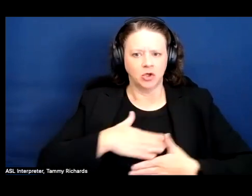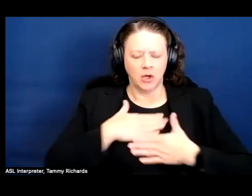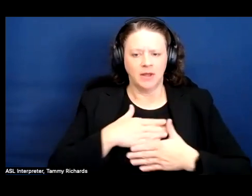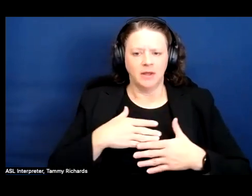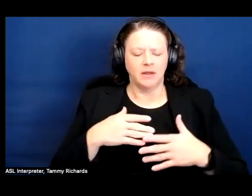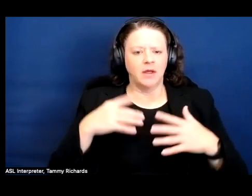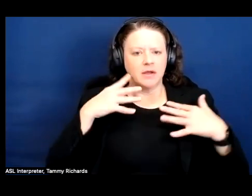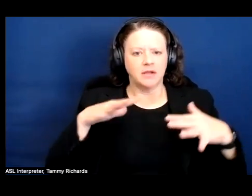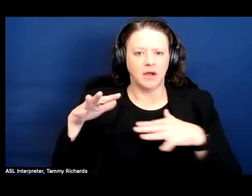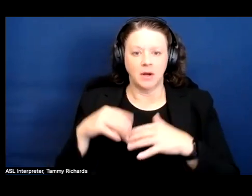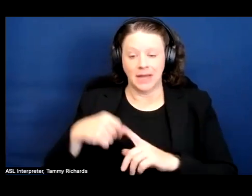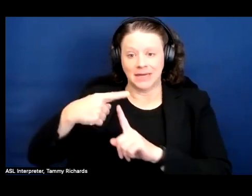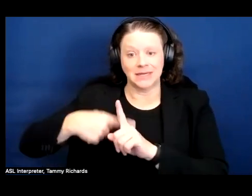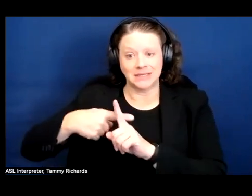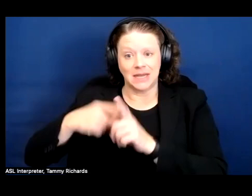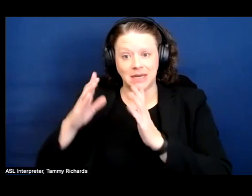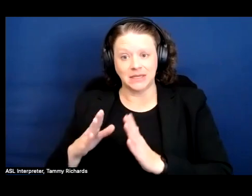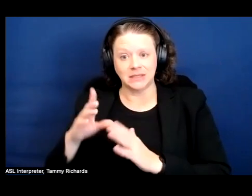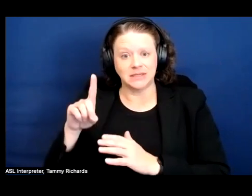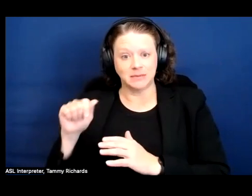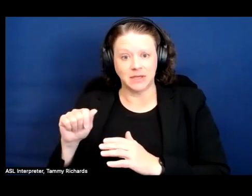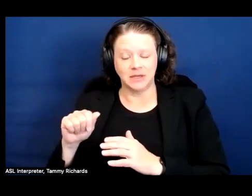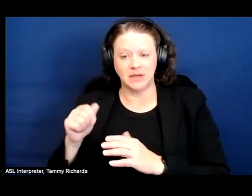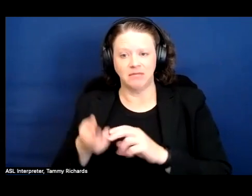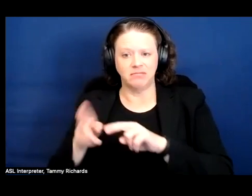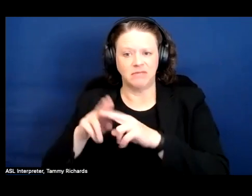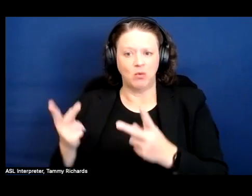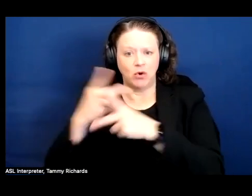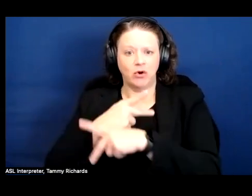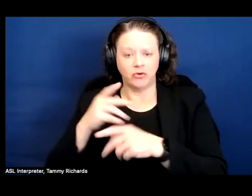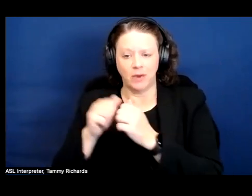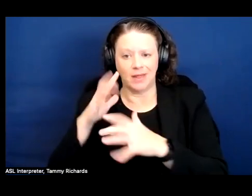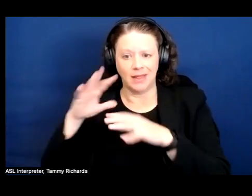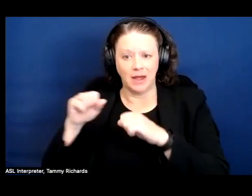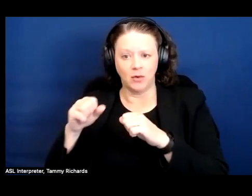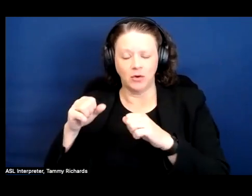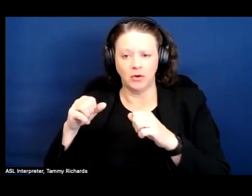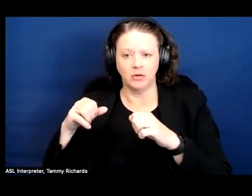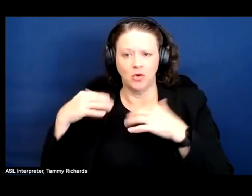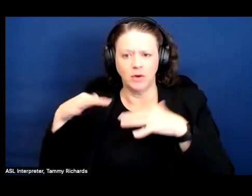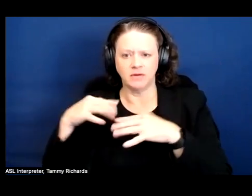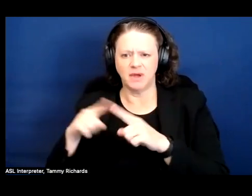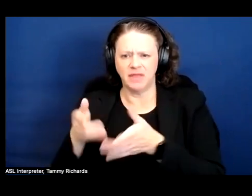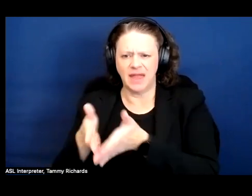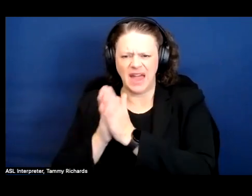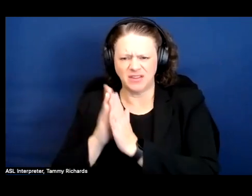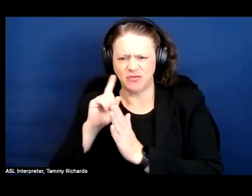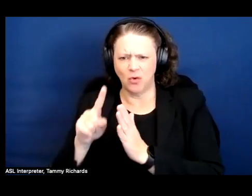a lot of people had questions and concerns about how this would impact fair housing rights. Really easy question or answer.